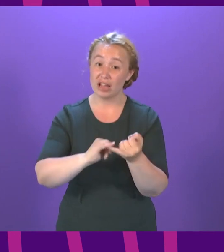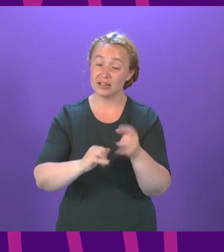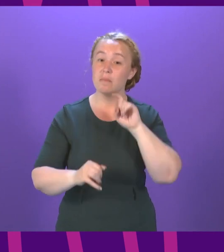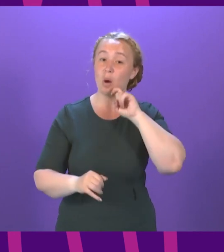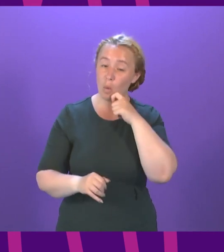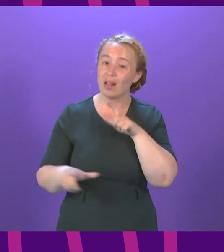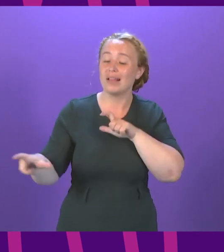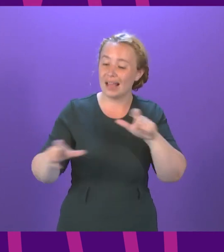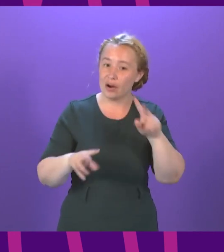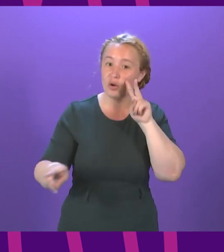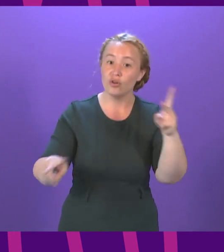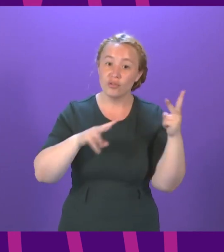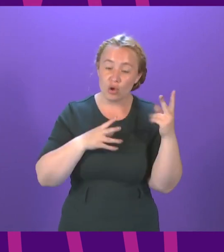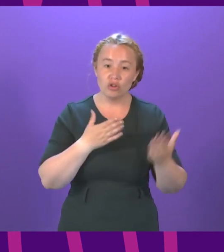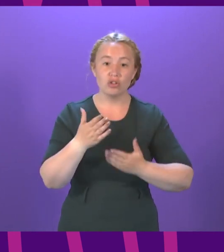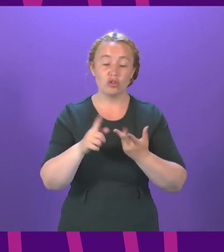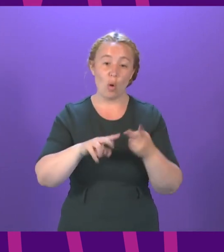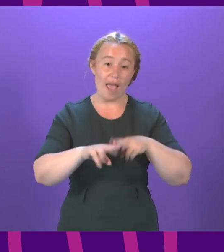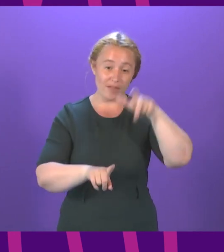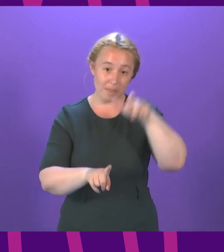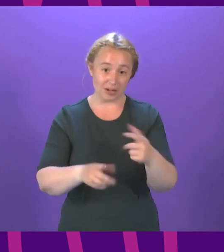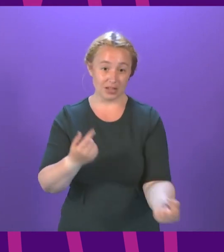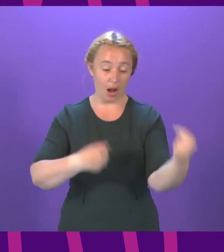review so that we make testing for people who need it as accessible as possible.